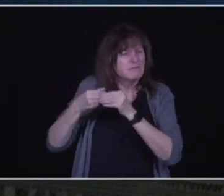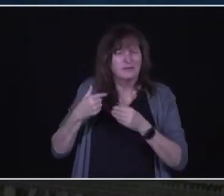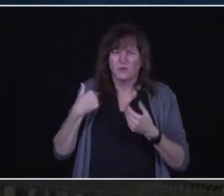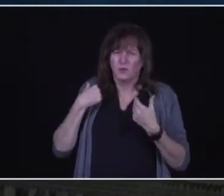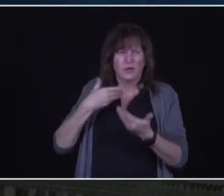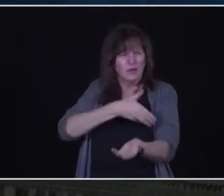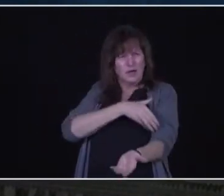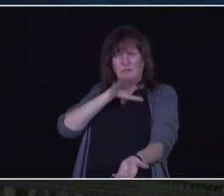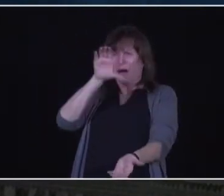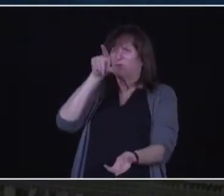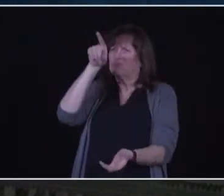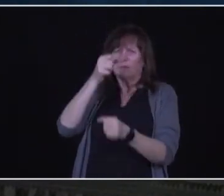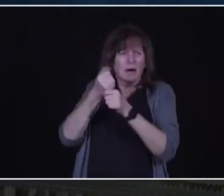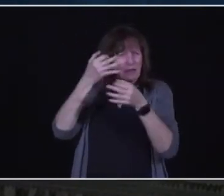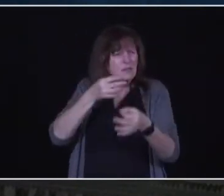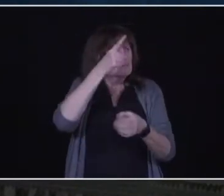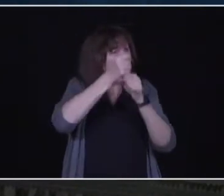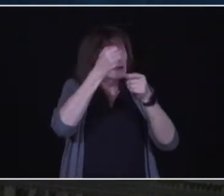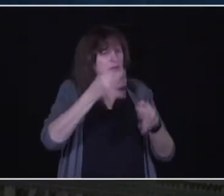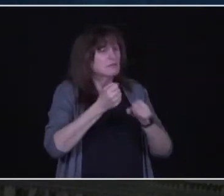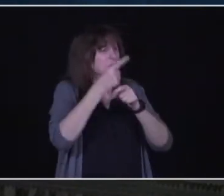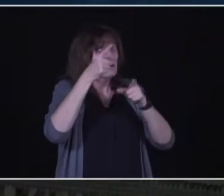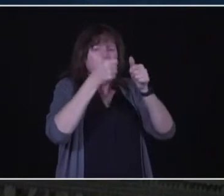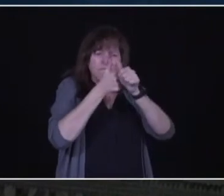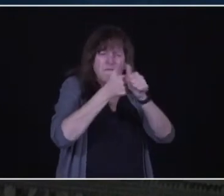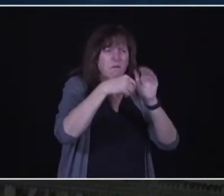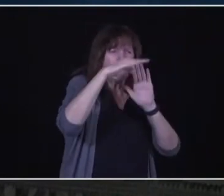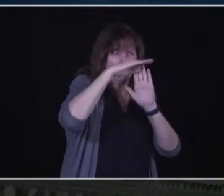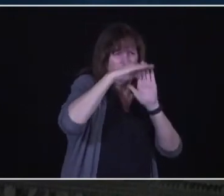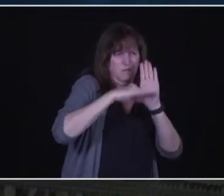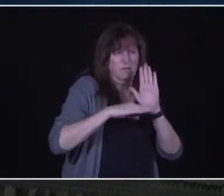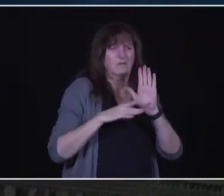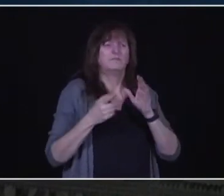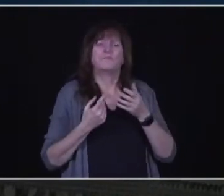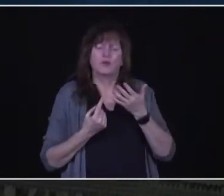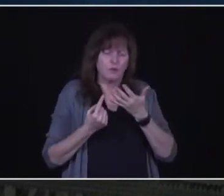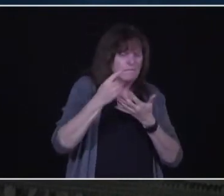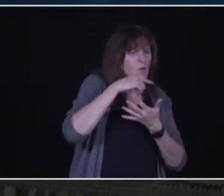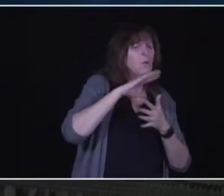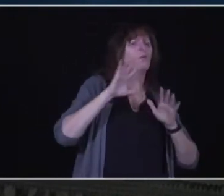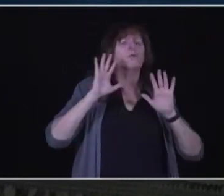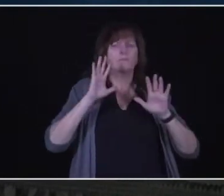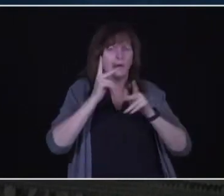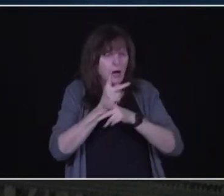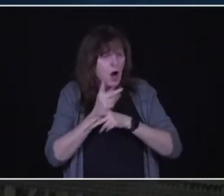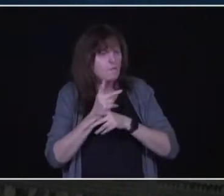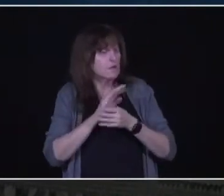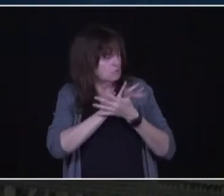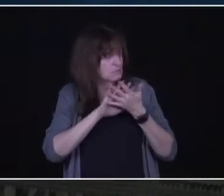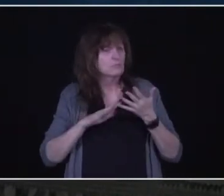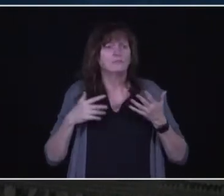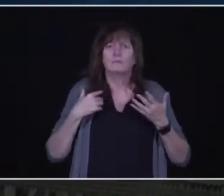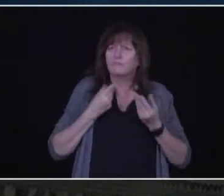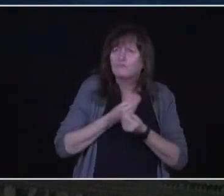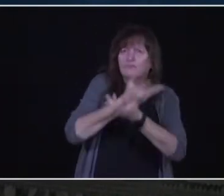that have been carefully royal and prepared and provided to them in the province of Ontario.